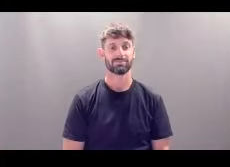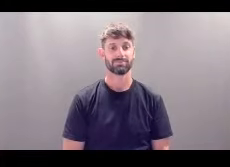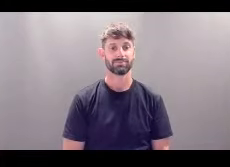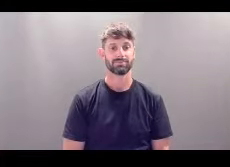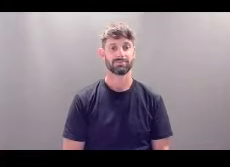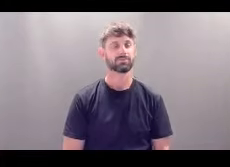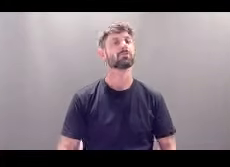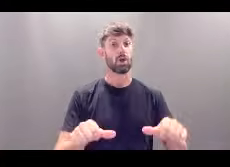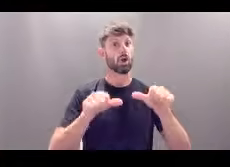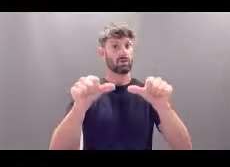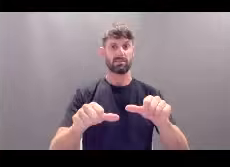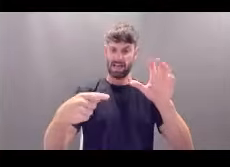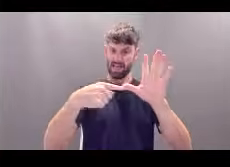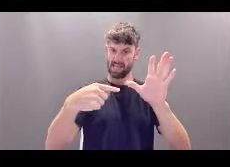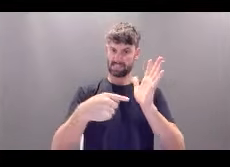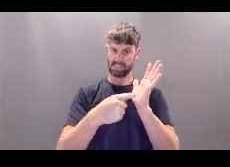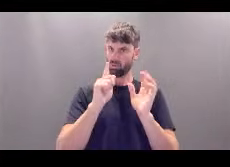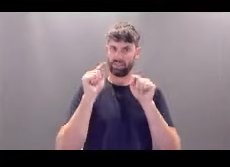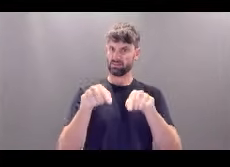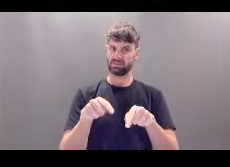What is AT?